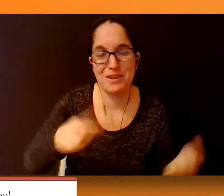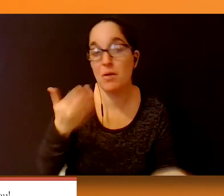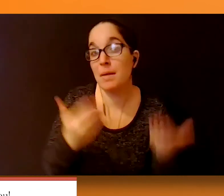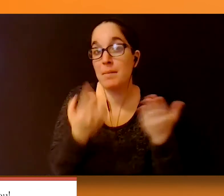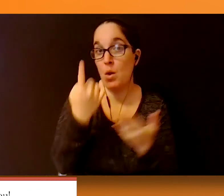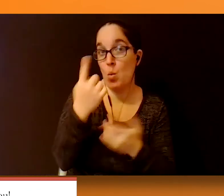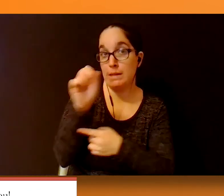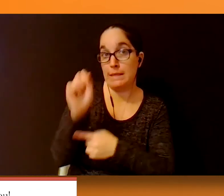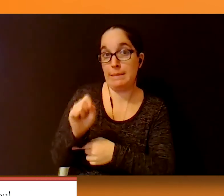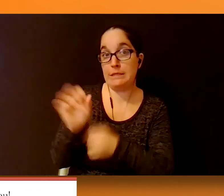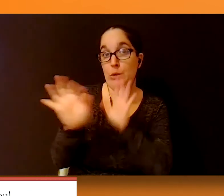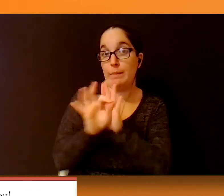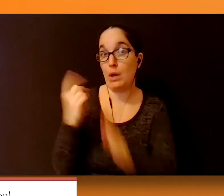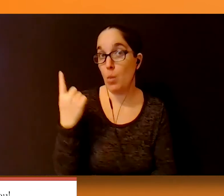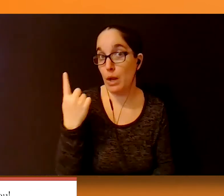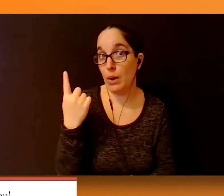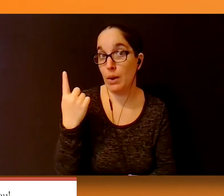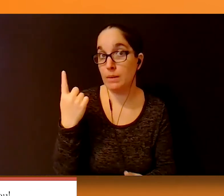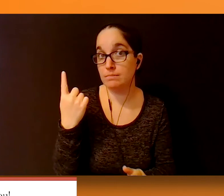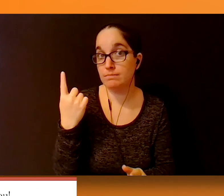pick one for one semester and see what you think.